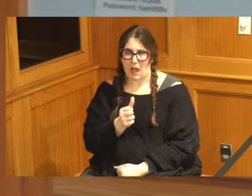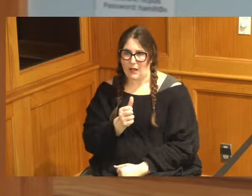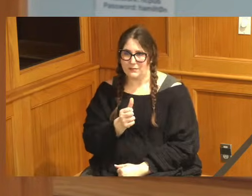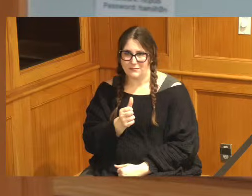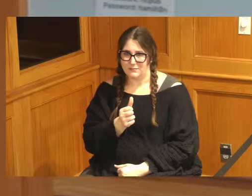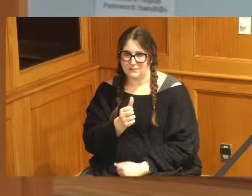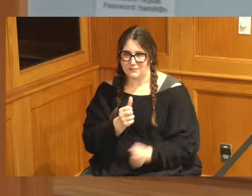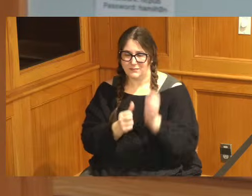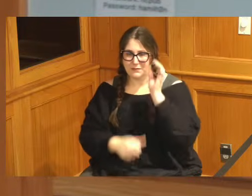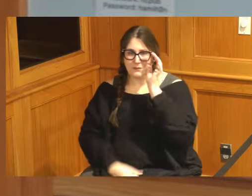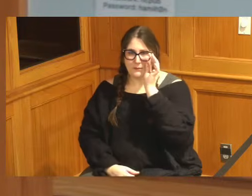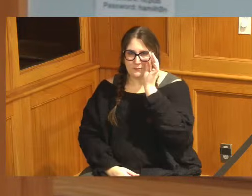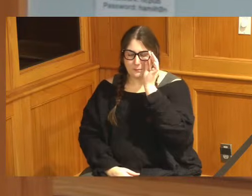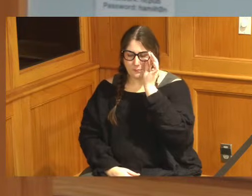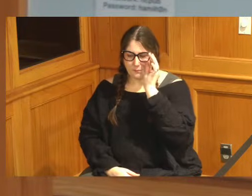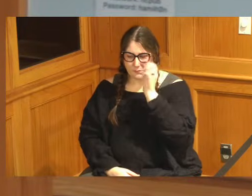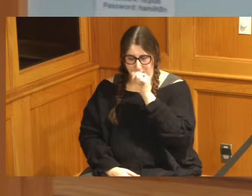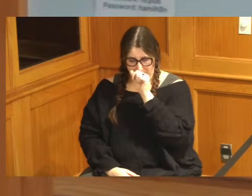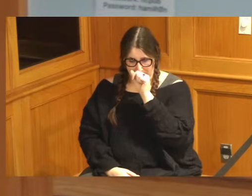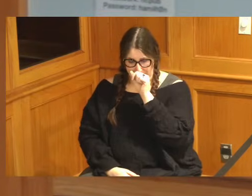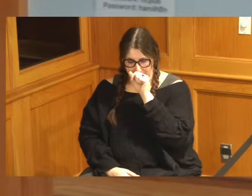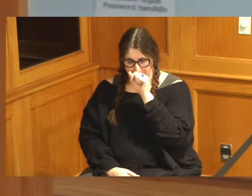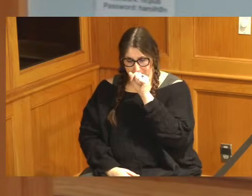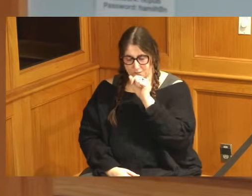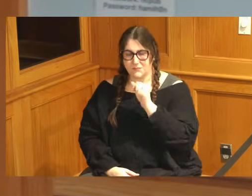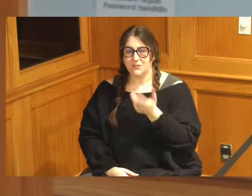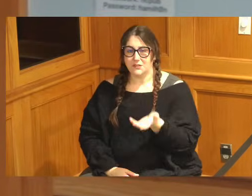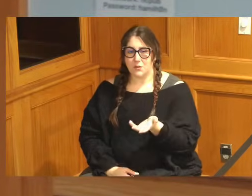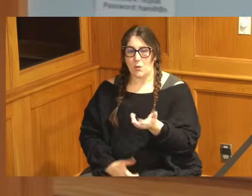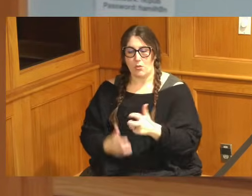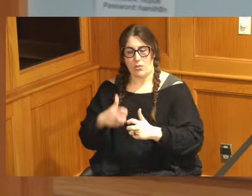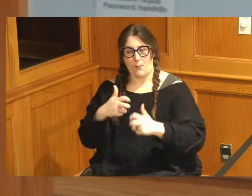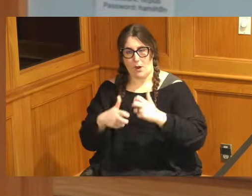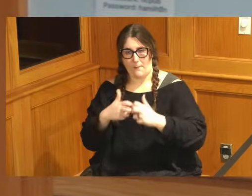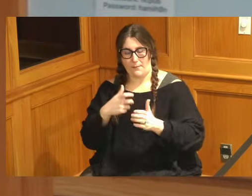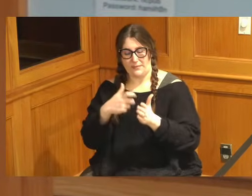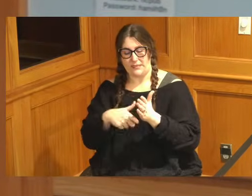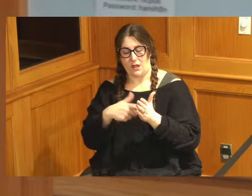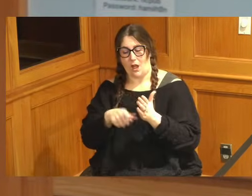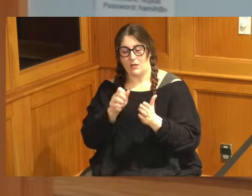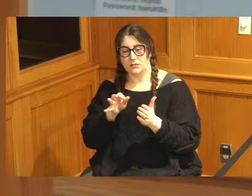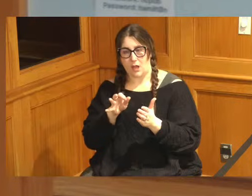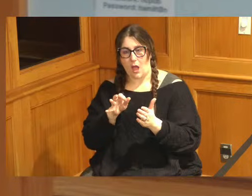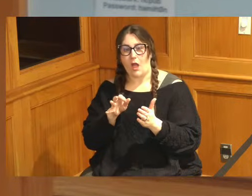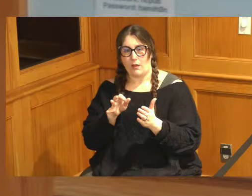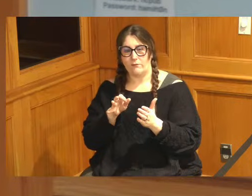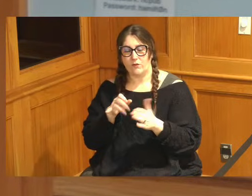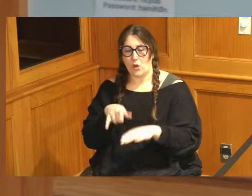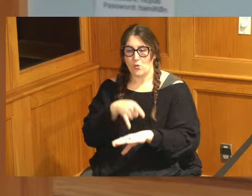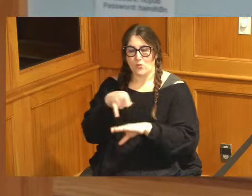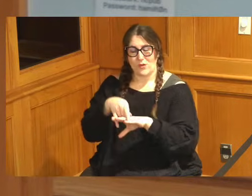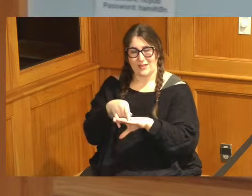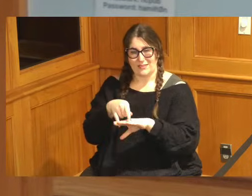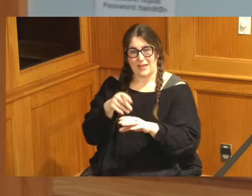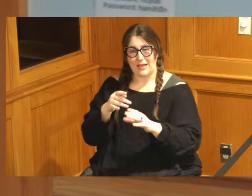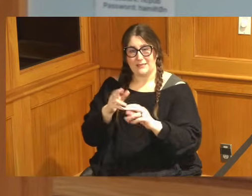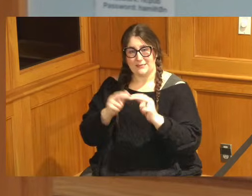it remains an issue that the costs of real estate development in most instances outstrip the returns